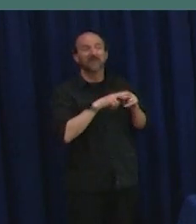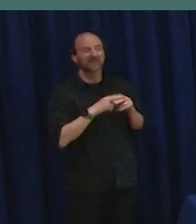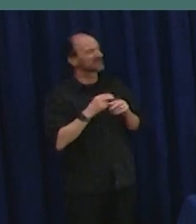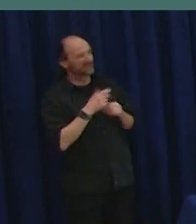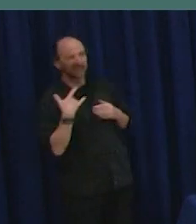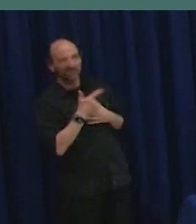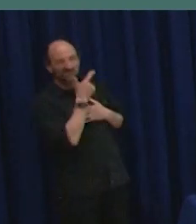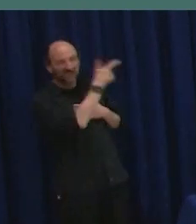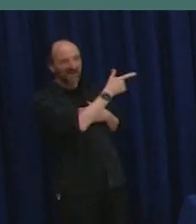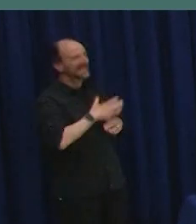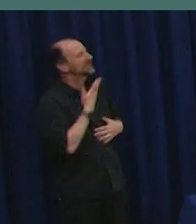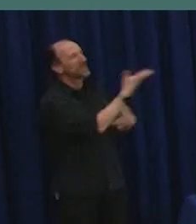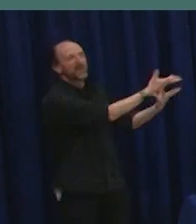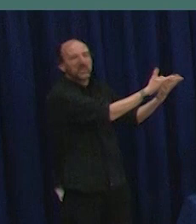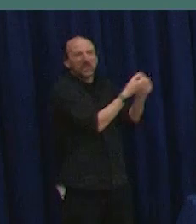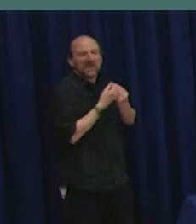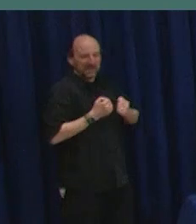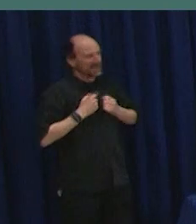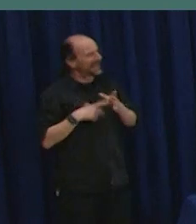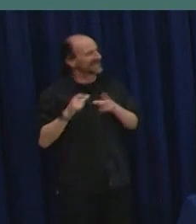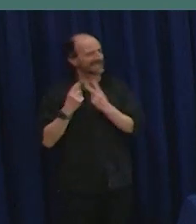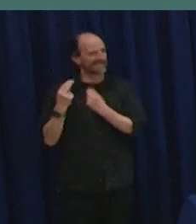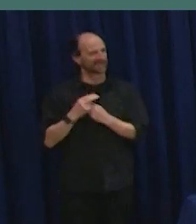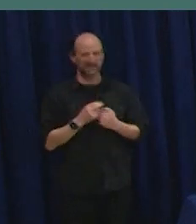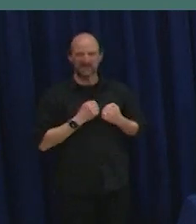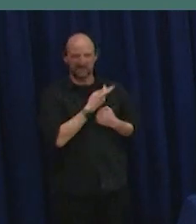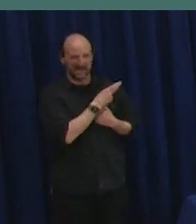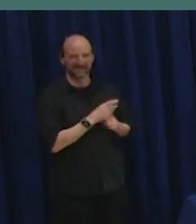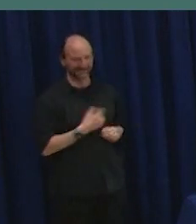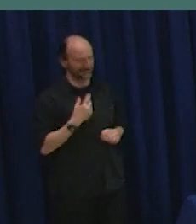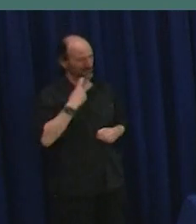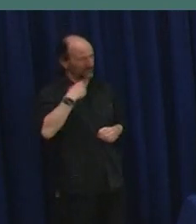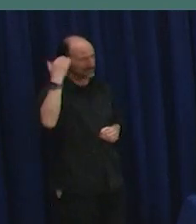ADHD appointment for various reasons but actually you can get clear information from other places,